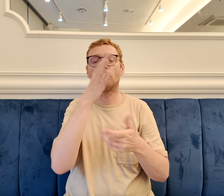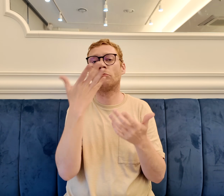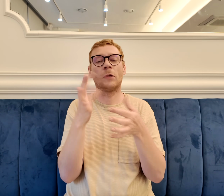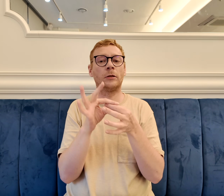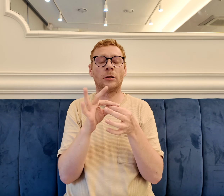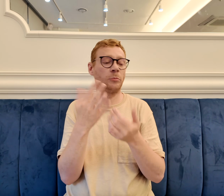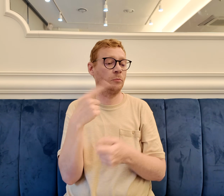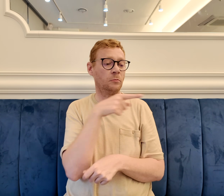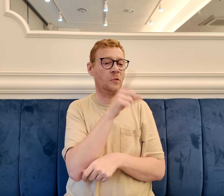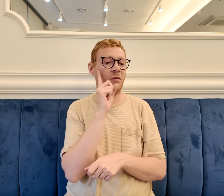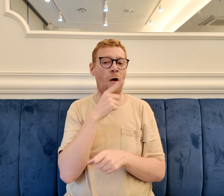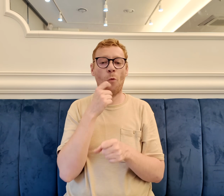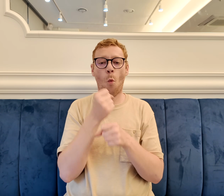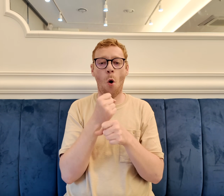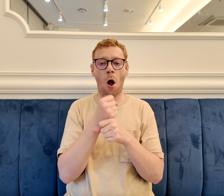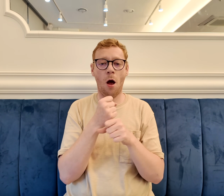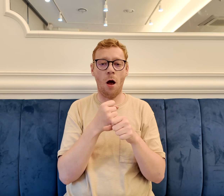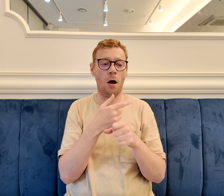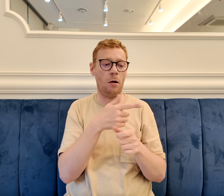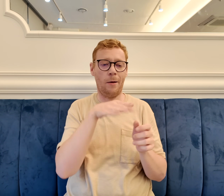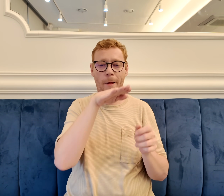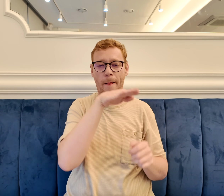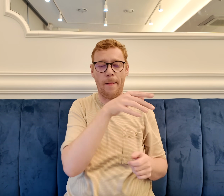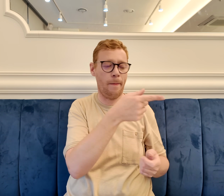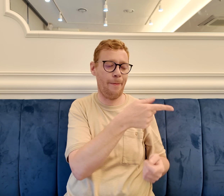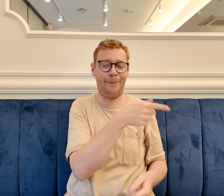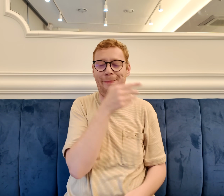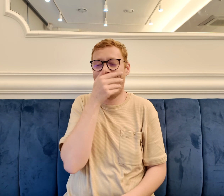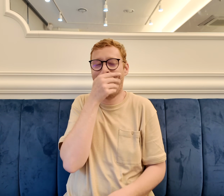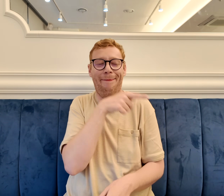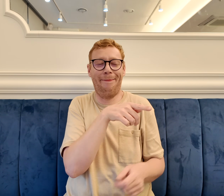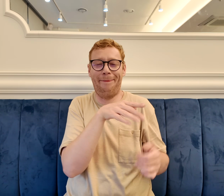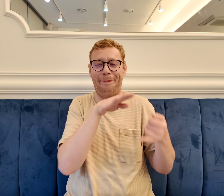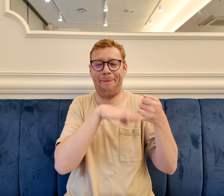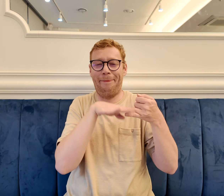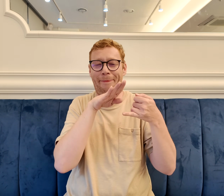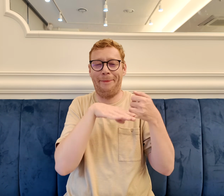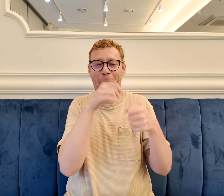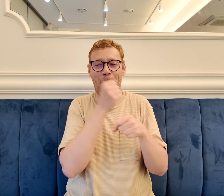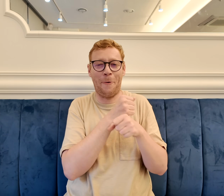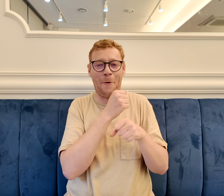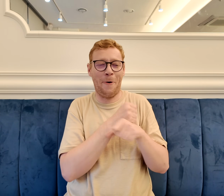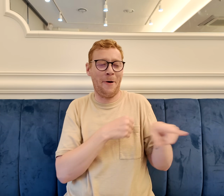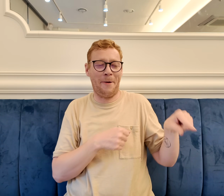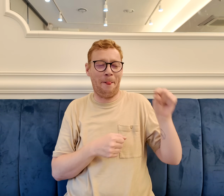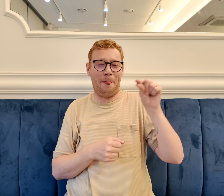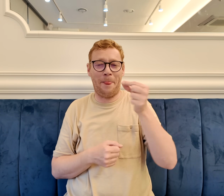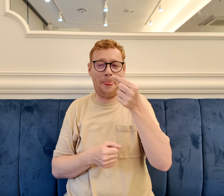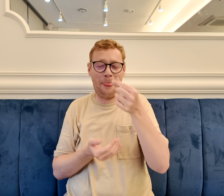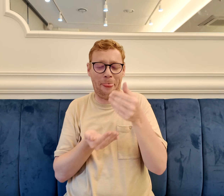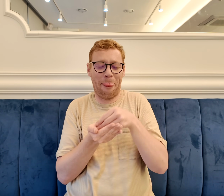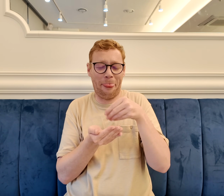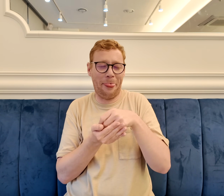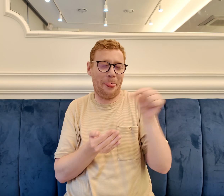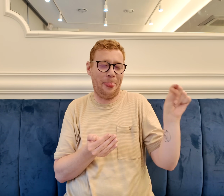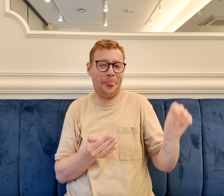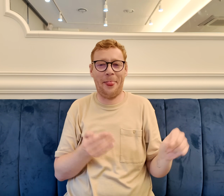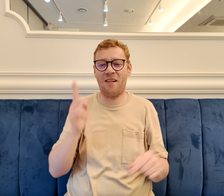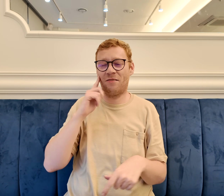For example, a deaf person works, but they're underpaid and do menial work.